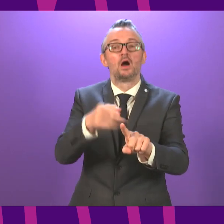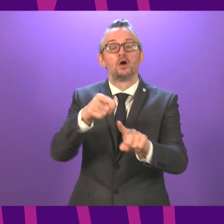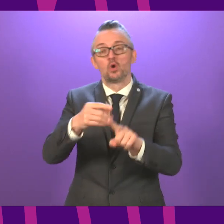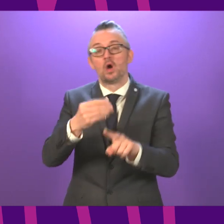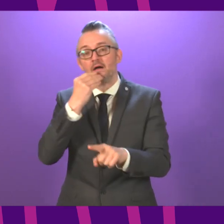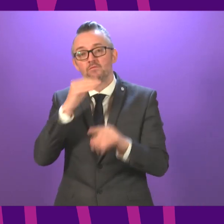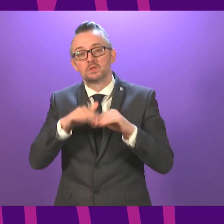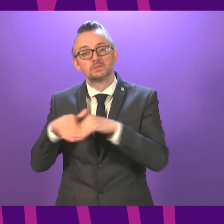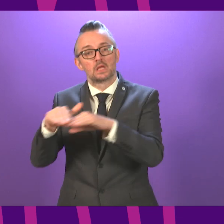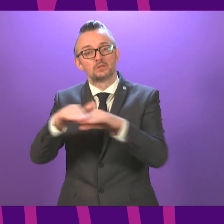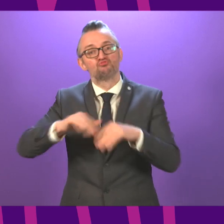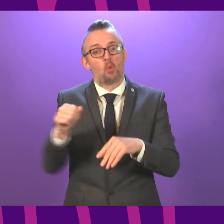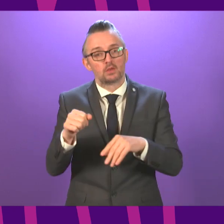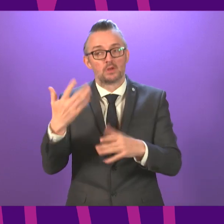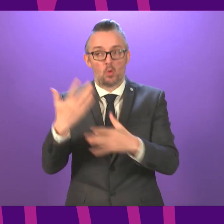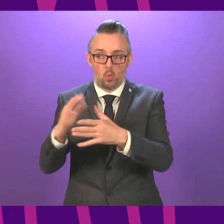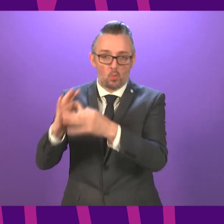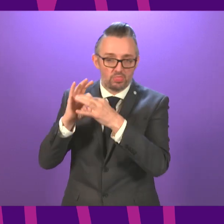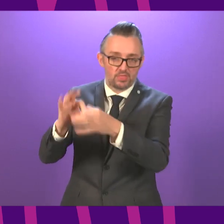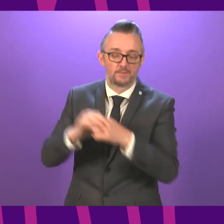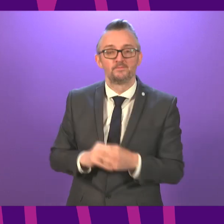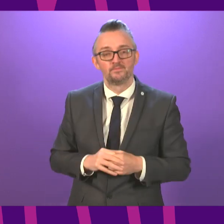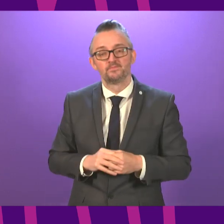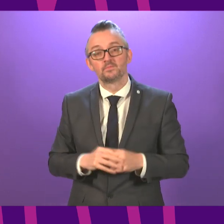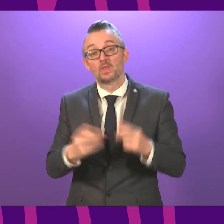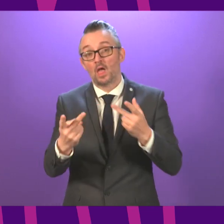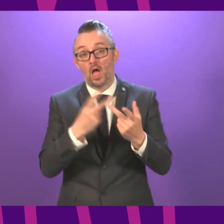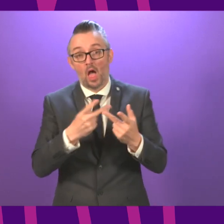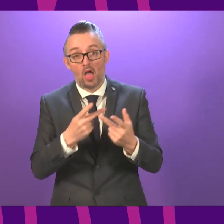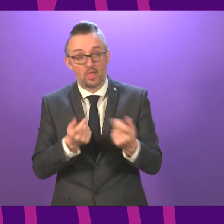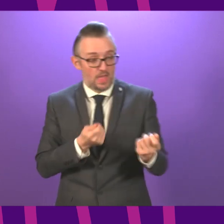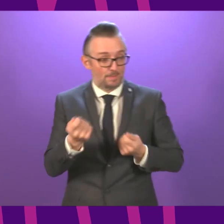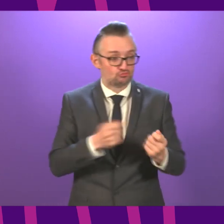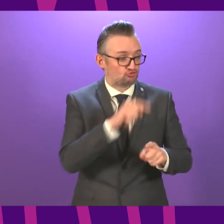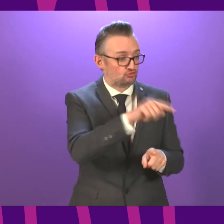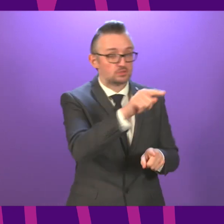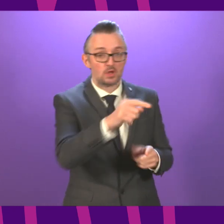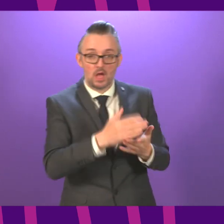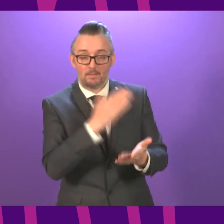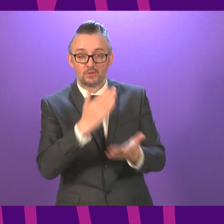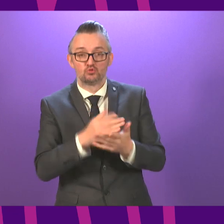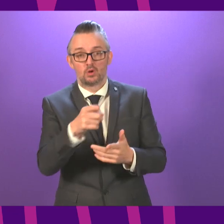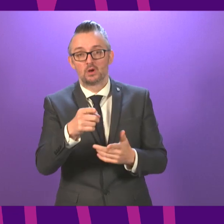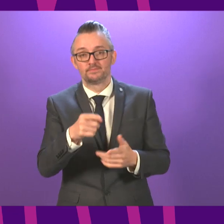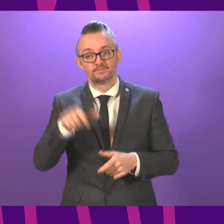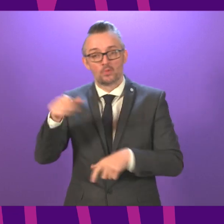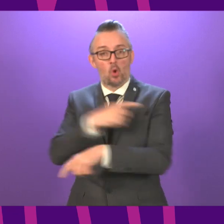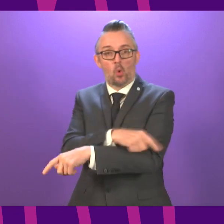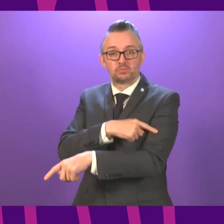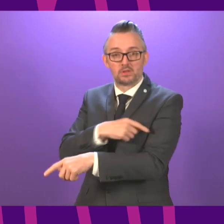Working with the other Administrations, we are doing all that we can to make sure that patients get the medicines and other medical supplies that are needed, and to ensure the continuity